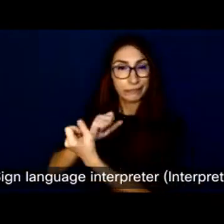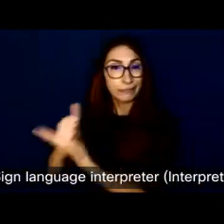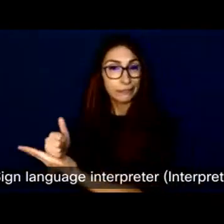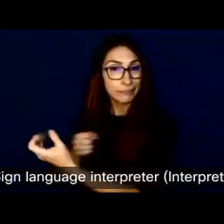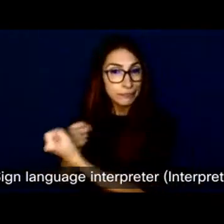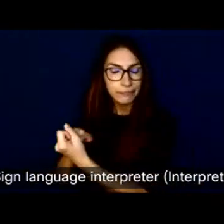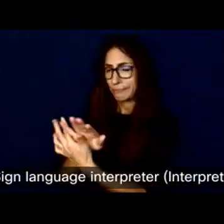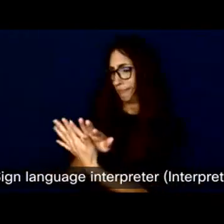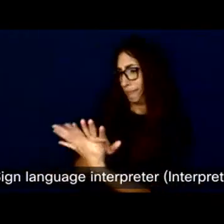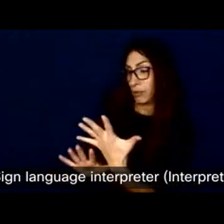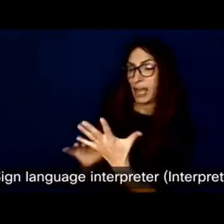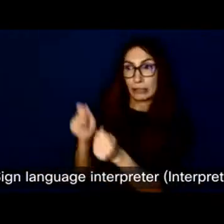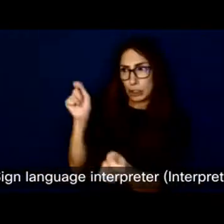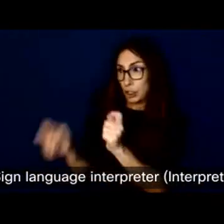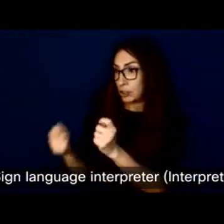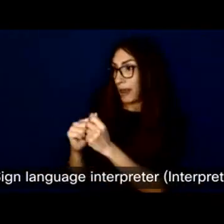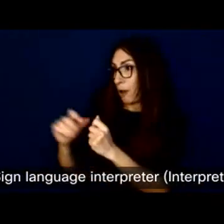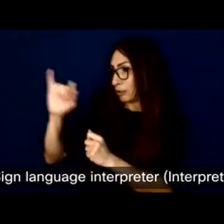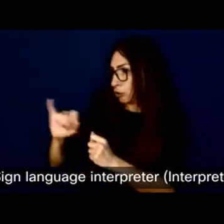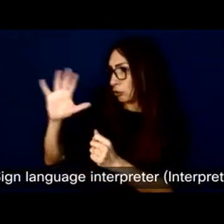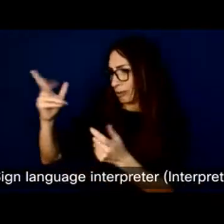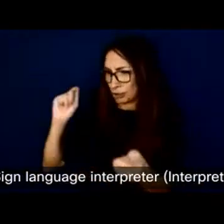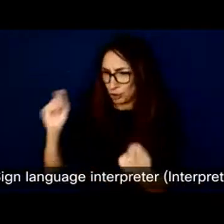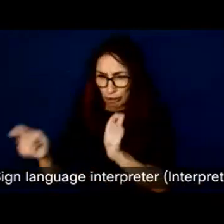coverage works, all of those things are driven by policy. And